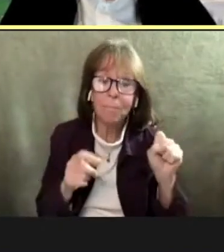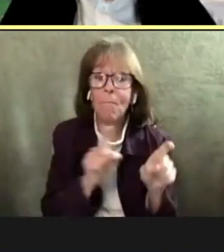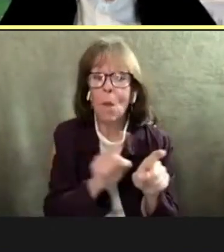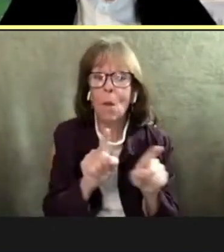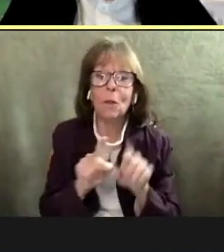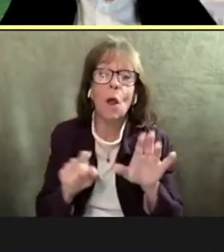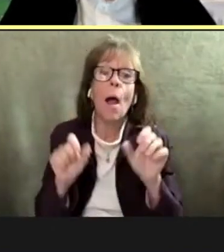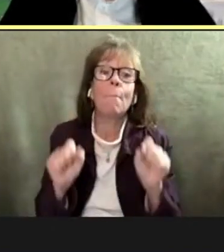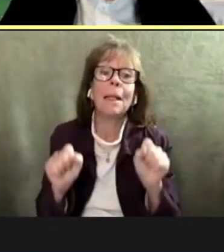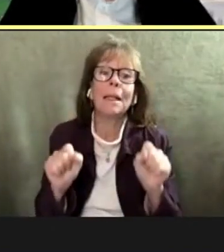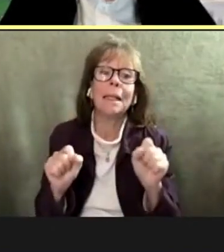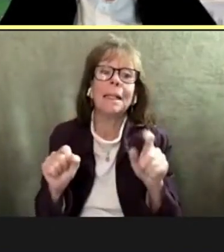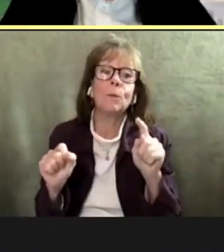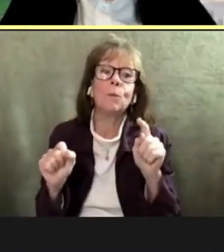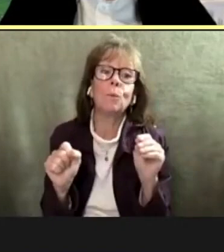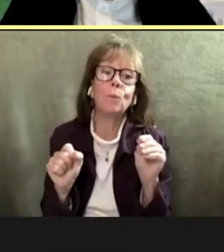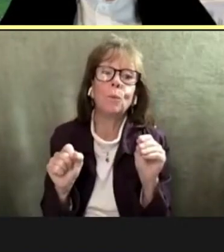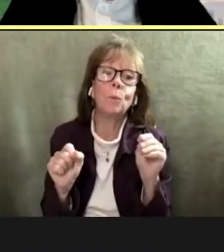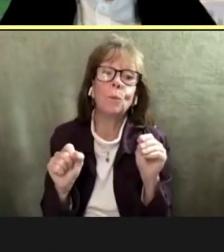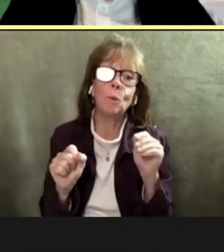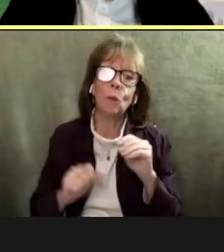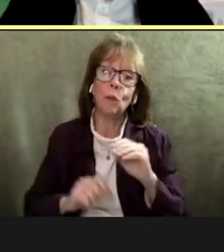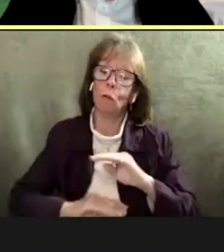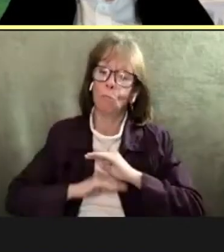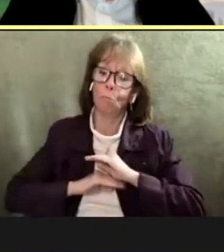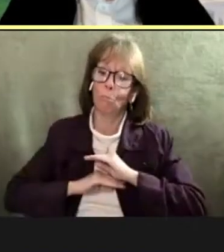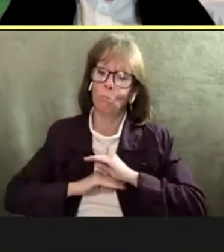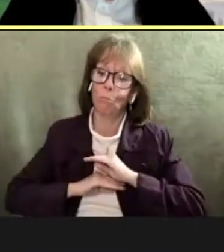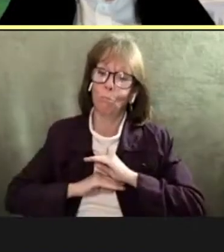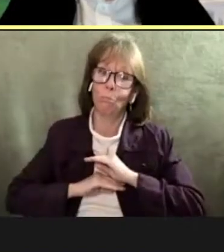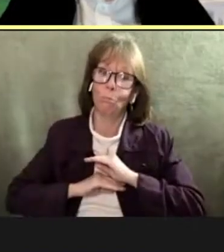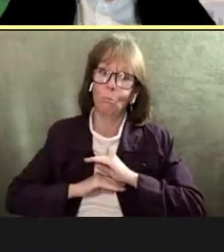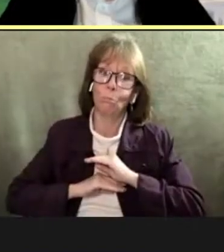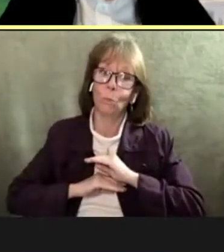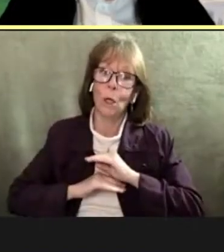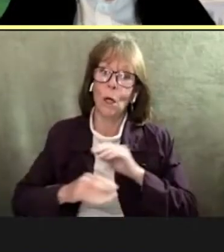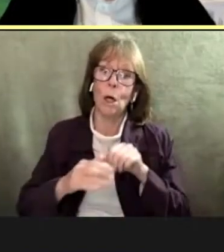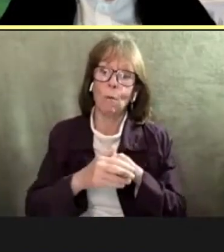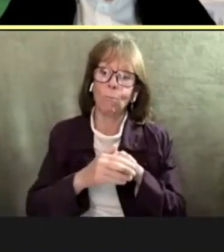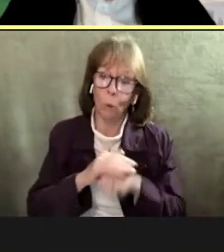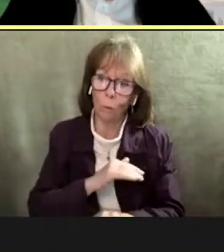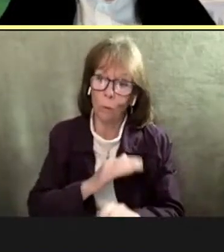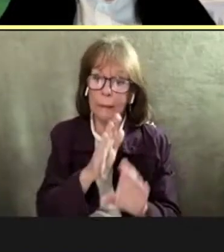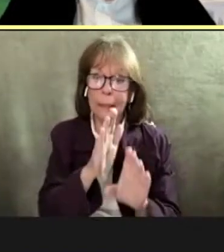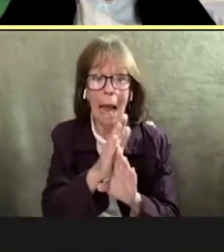and their ability to satisfactorily reproduce, excel, and behave.